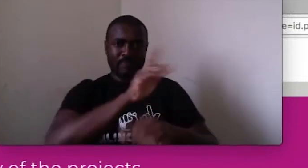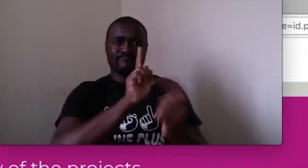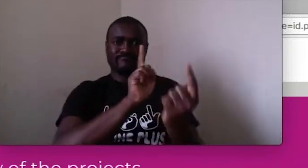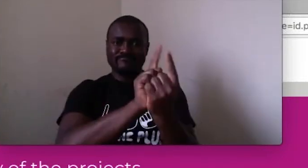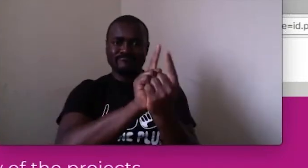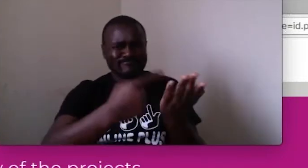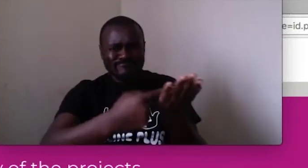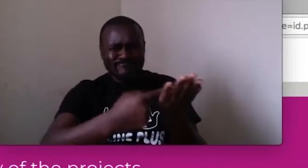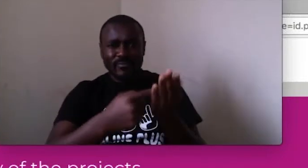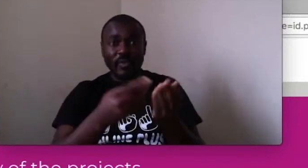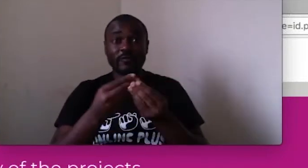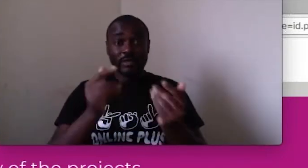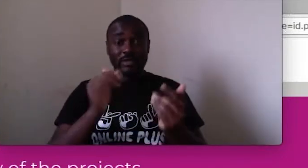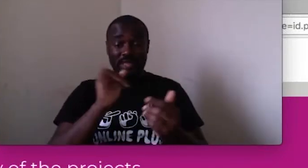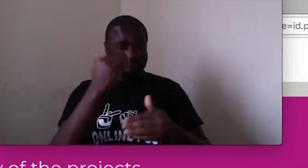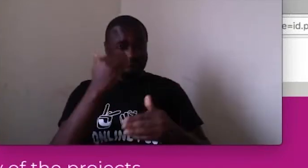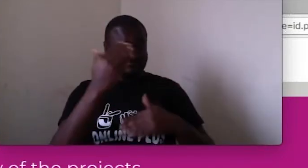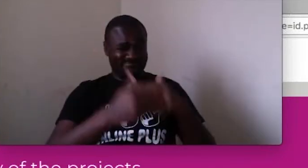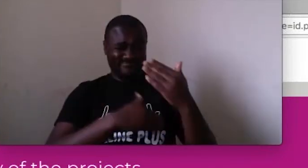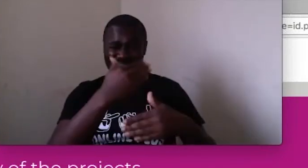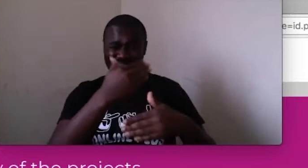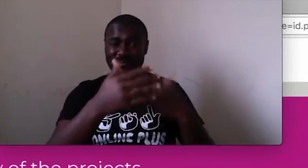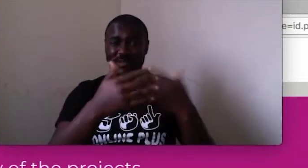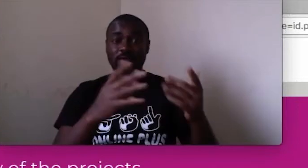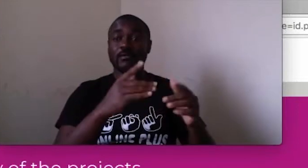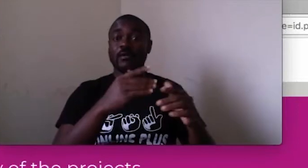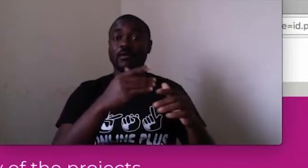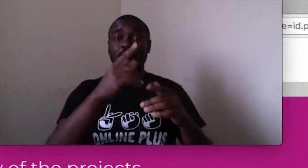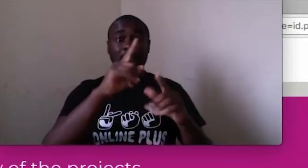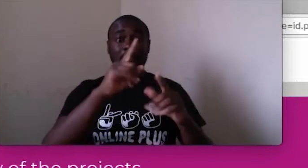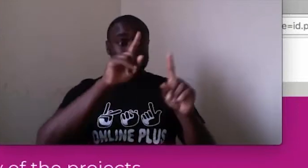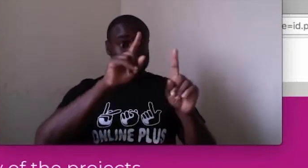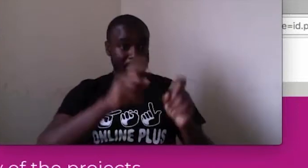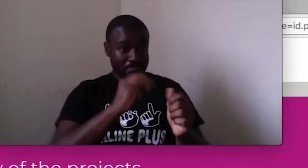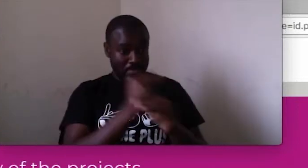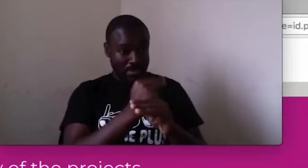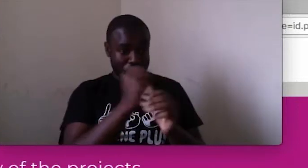or we go to the office for one hour and discuss with the lecturer to help me understand things clearer